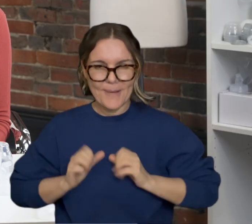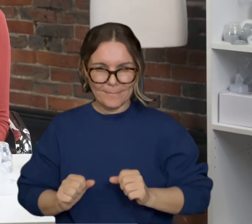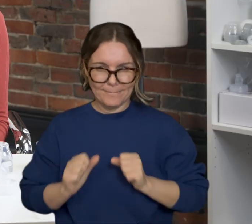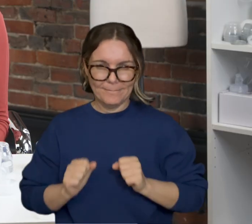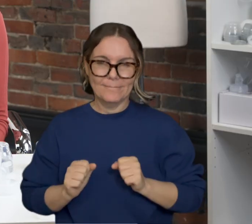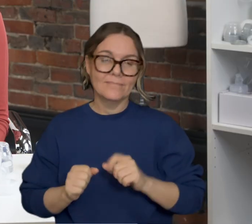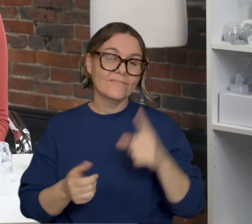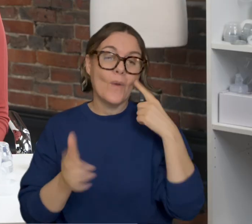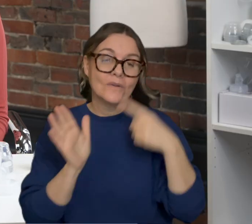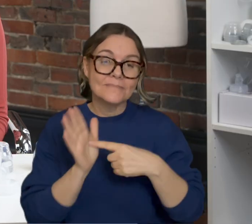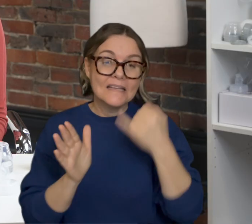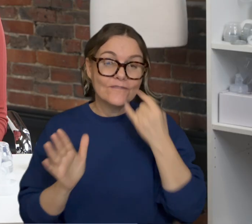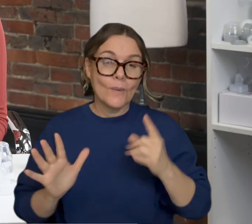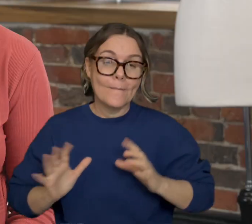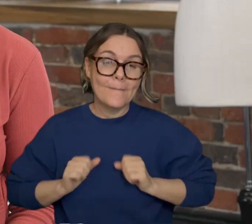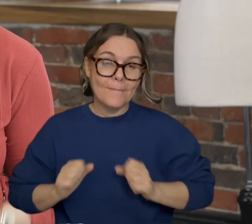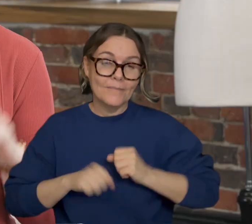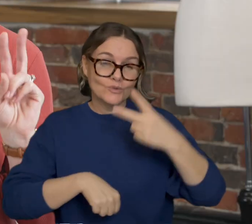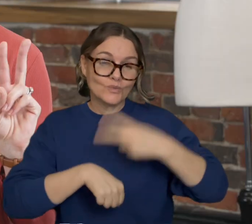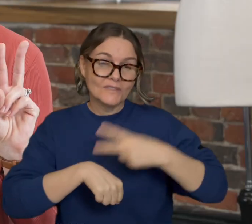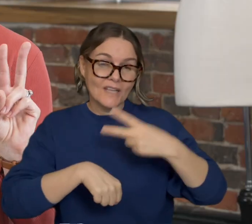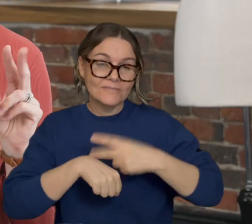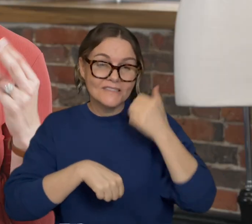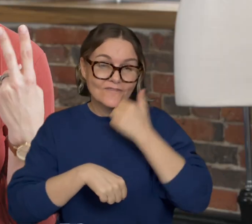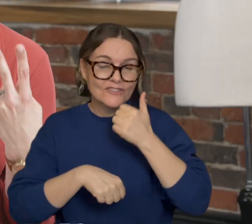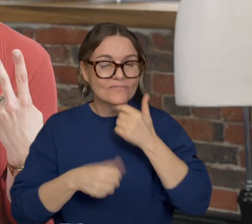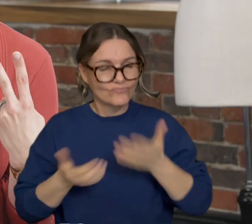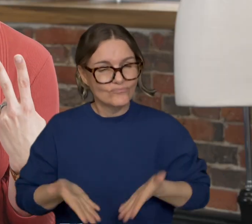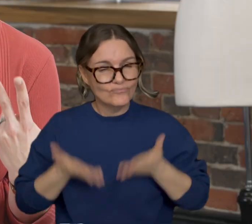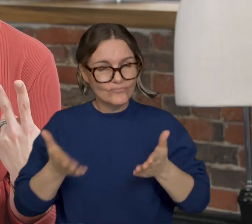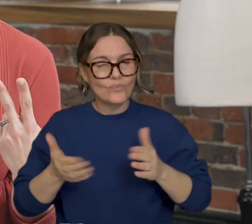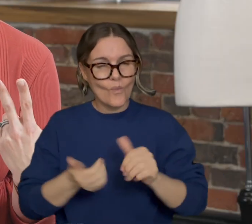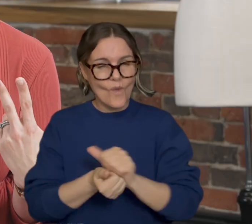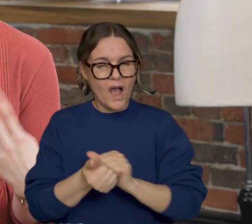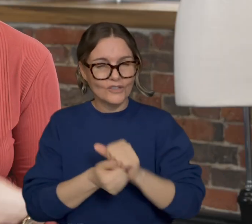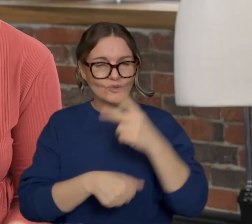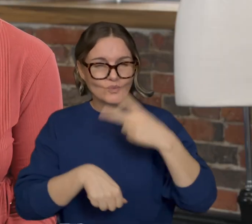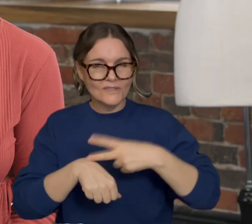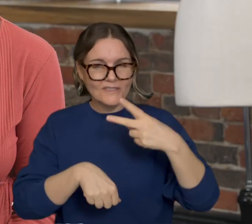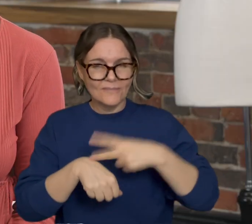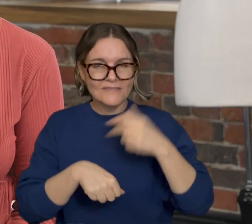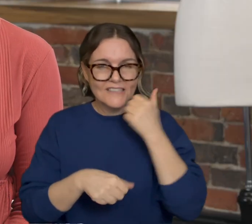parts after every pumping session so if you pump twice a day you're washing it twice a day also